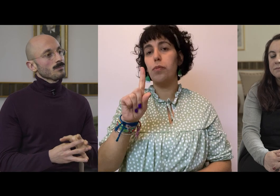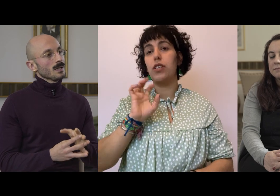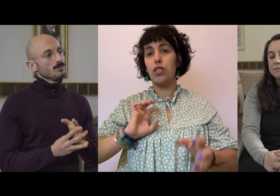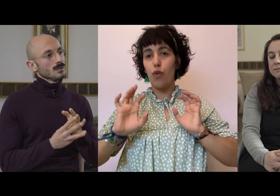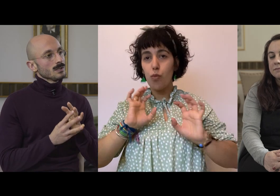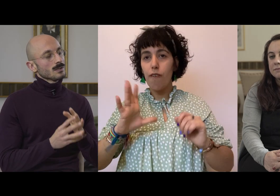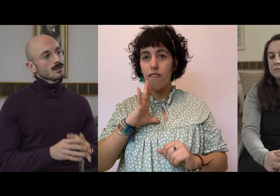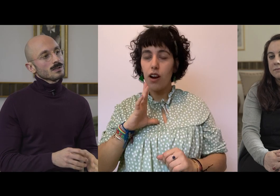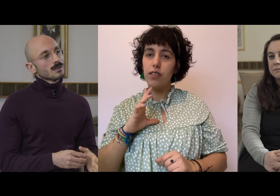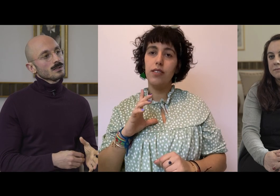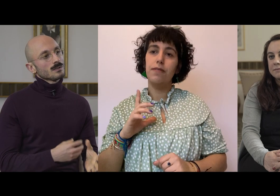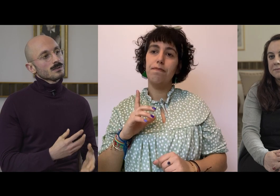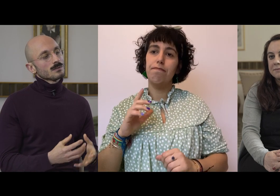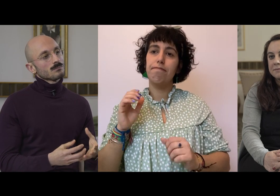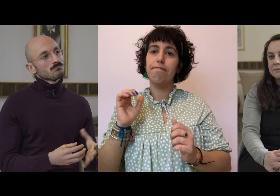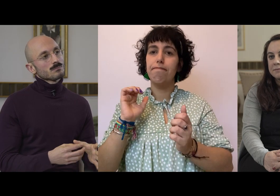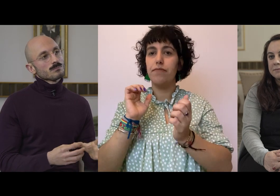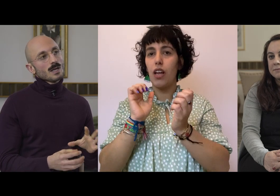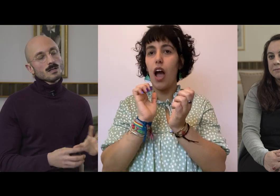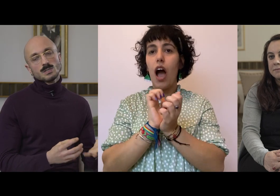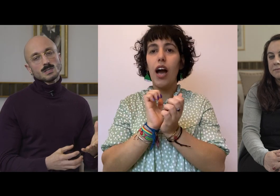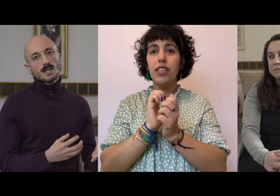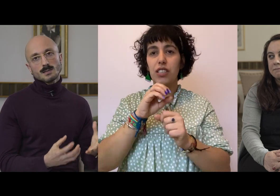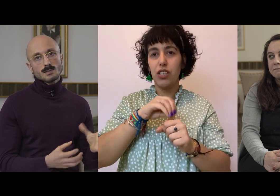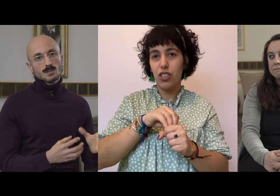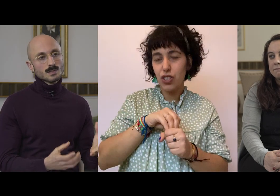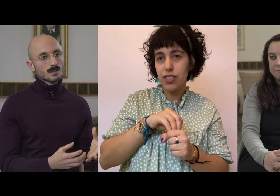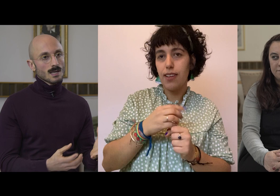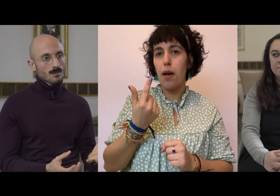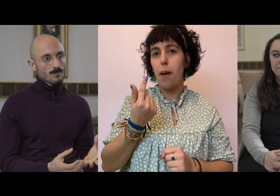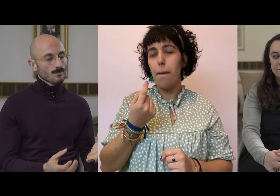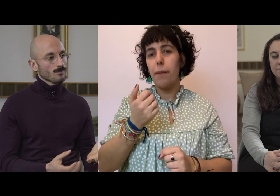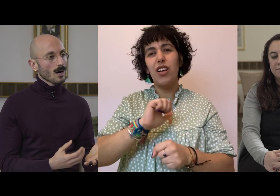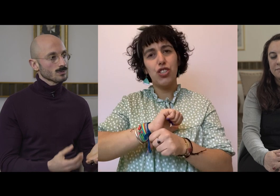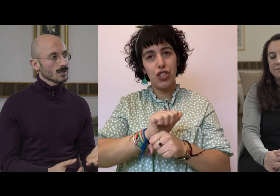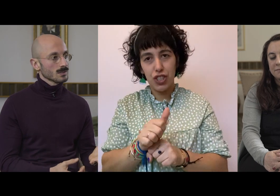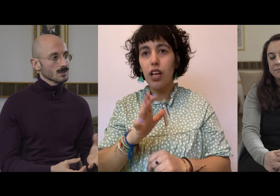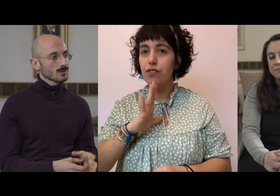Let's say a certain kind of violence, you are subjected.